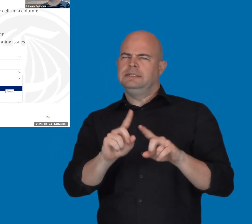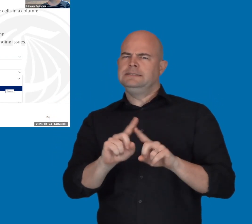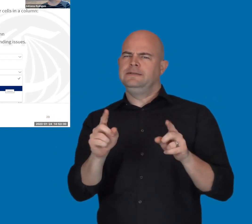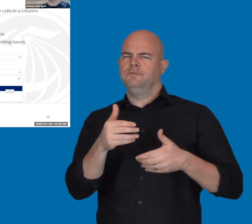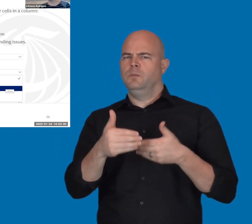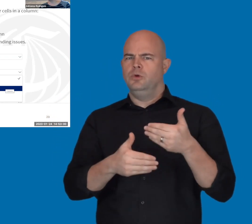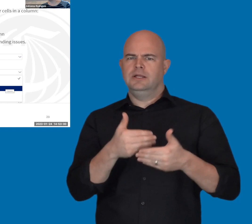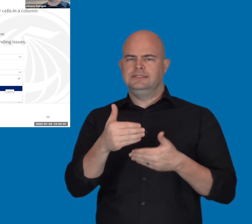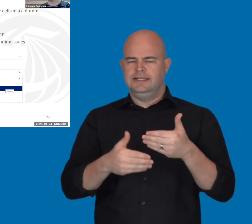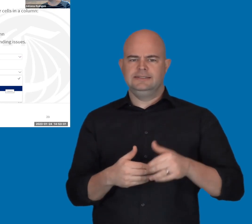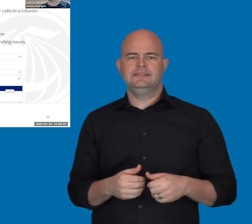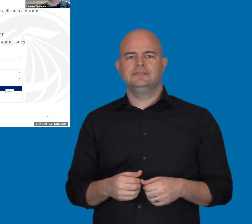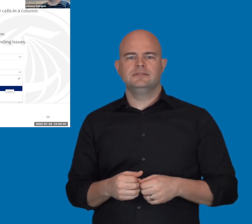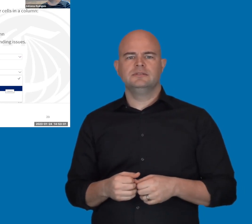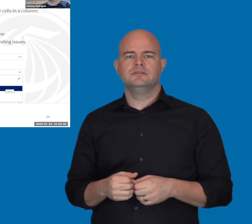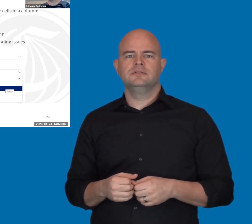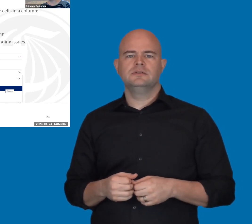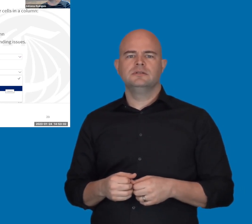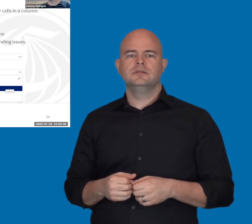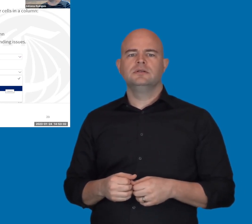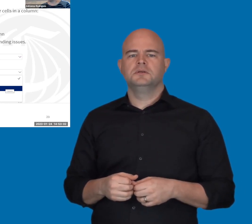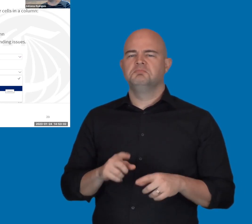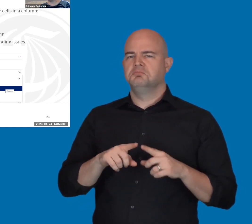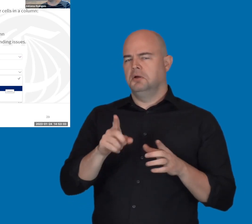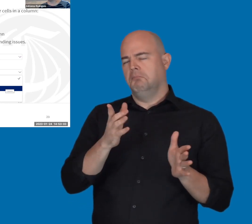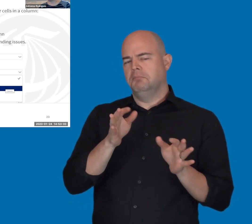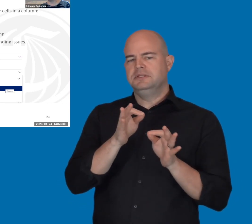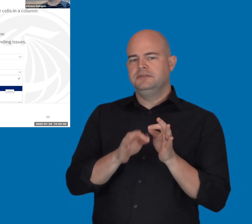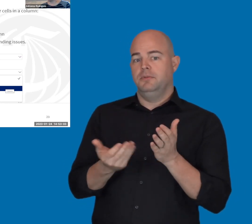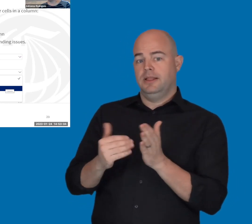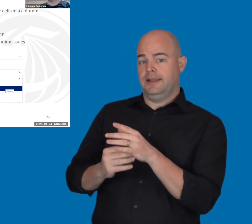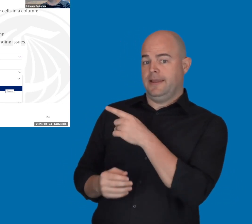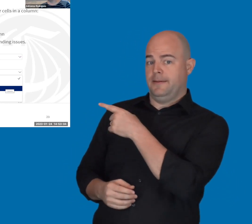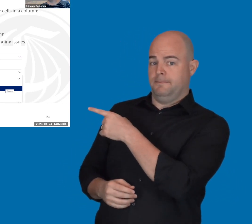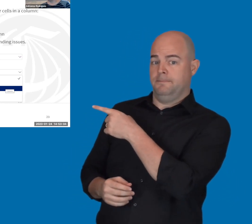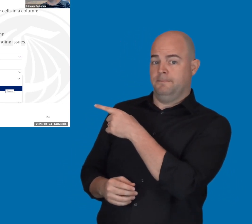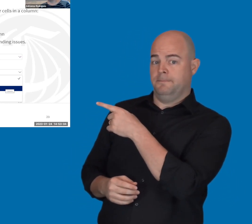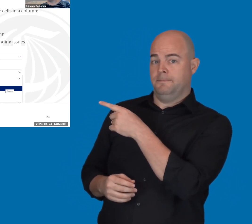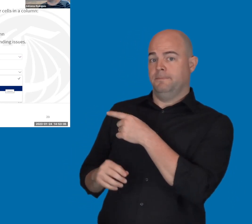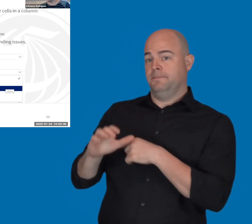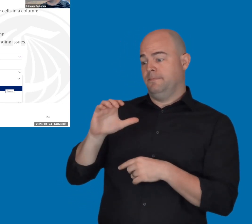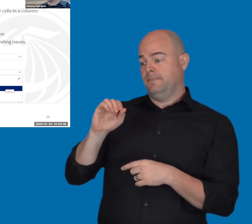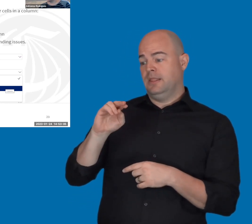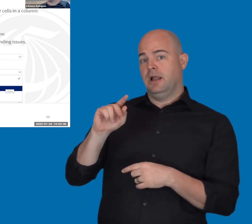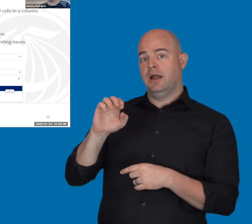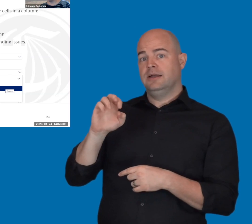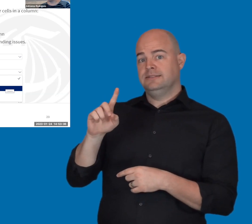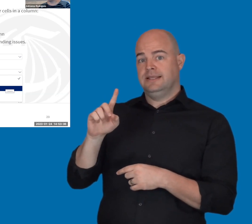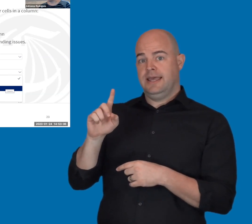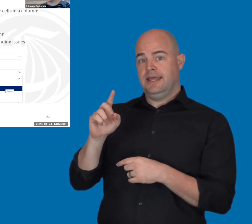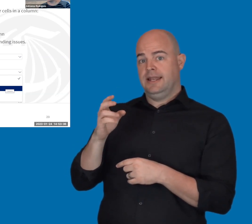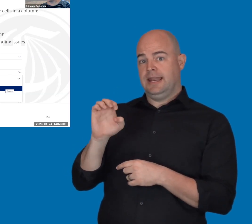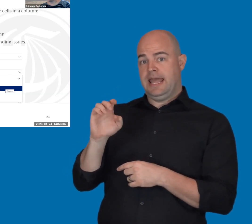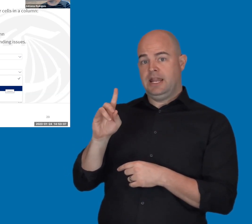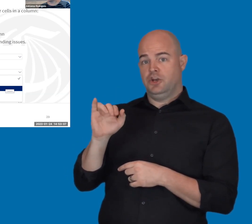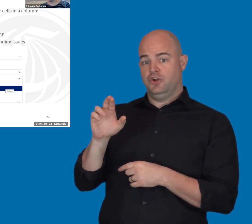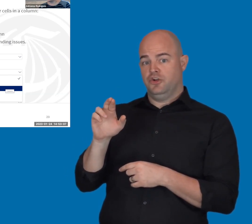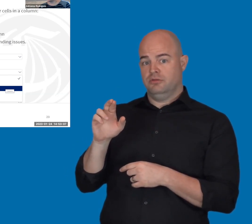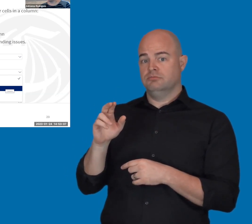in the rich content editor. But it's pretty simple. So, again, in the Rich Content editor, you would just highlight your header column.